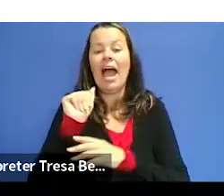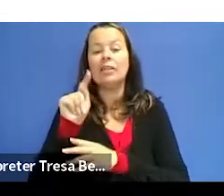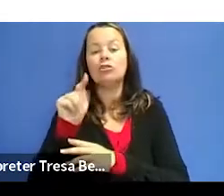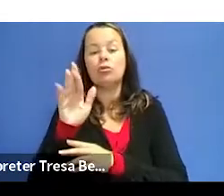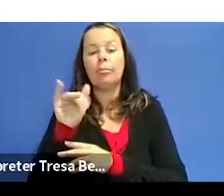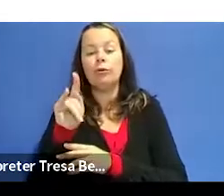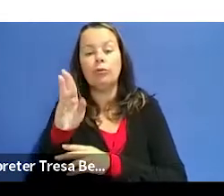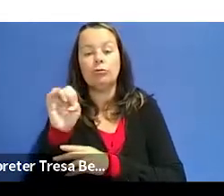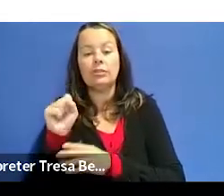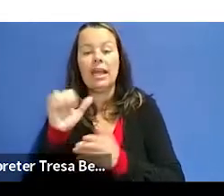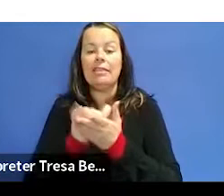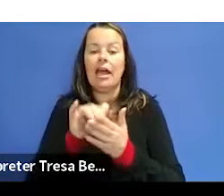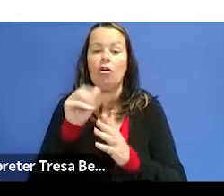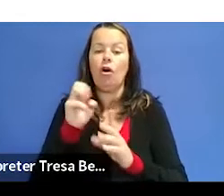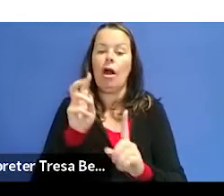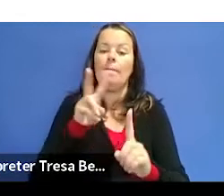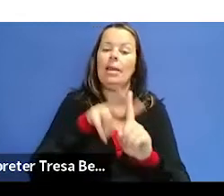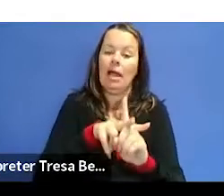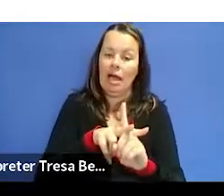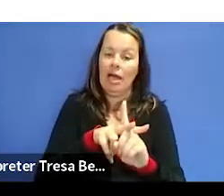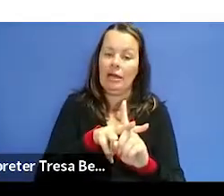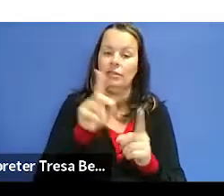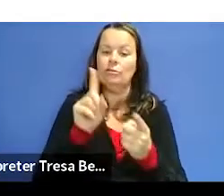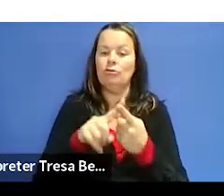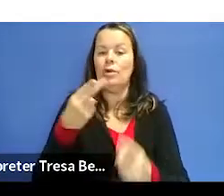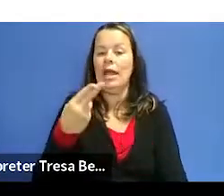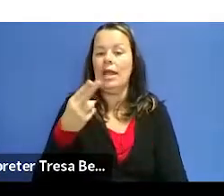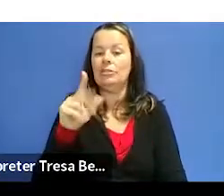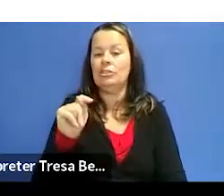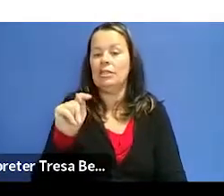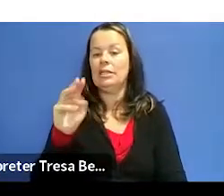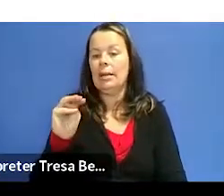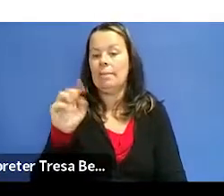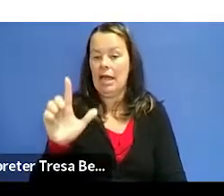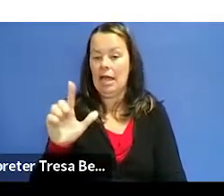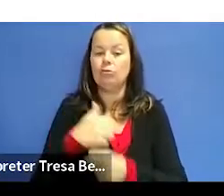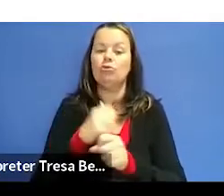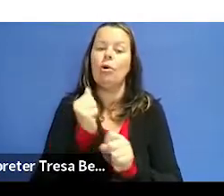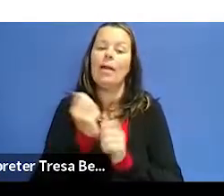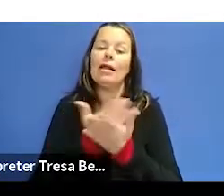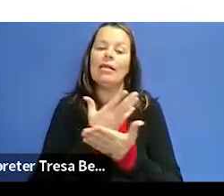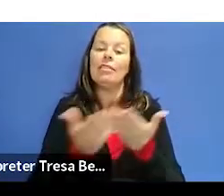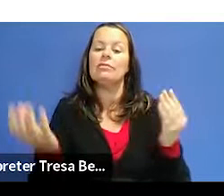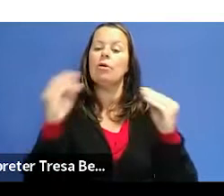to -- make things more accessible. It can be pretty complex.